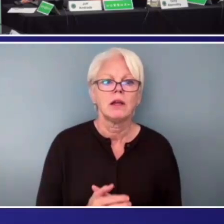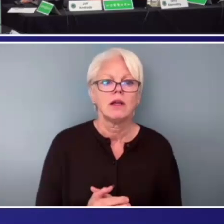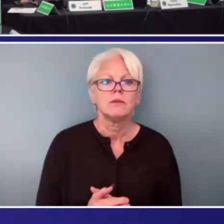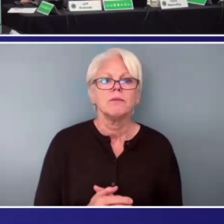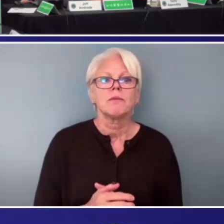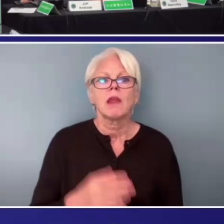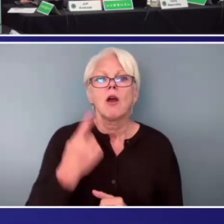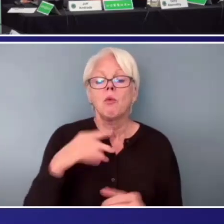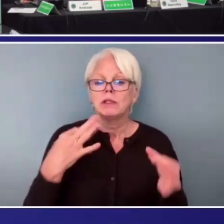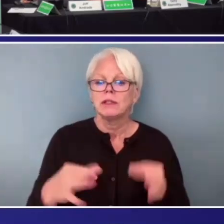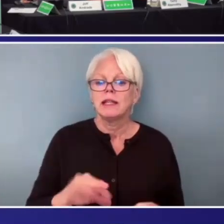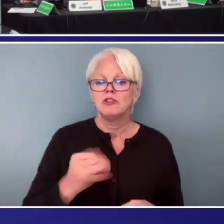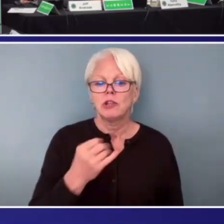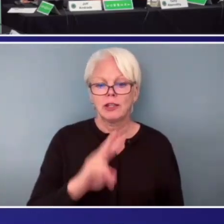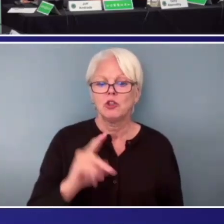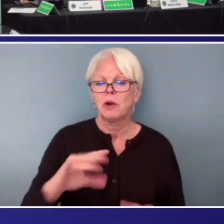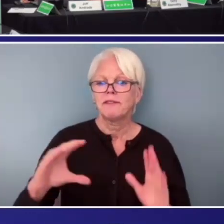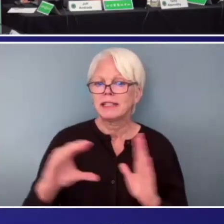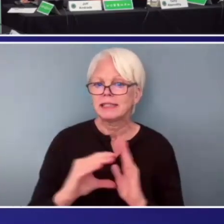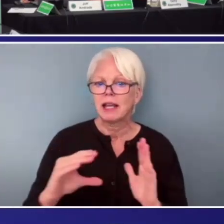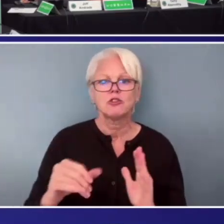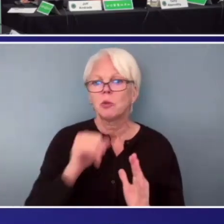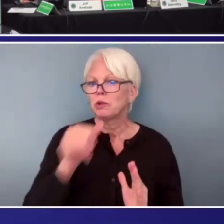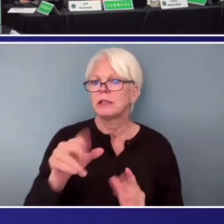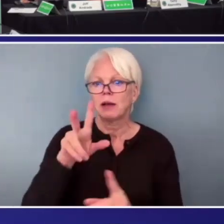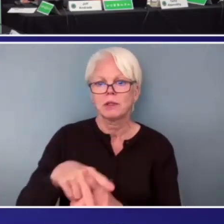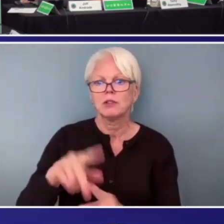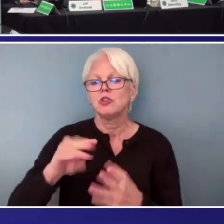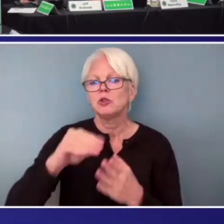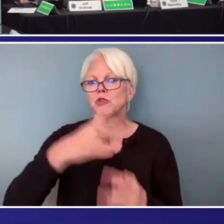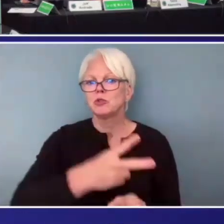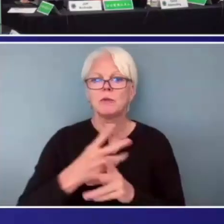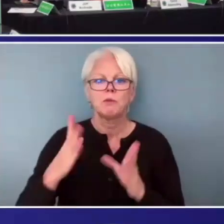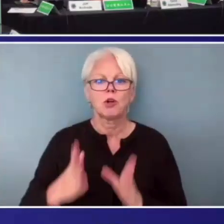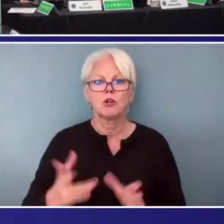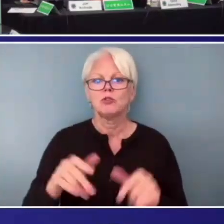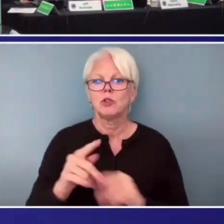paragraph (j)(2) of this section shall not be applicable to student borrowers during the period of the student's expected time